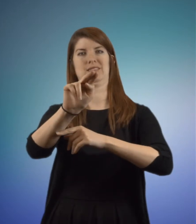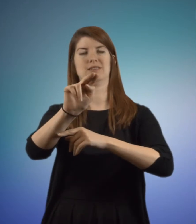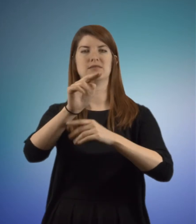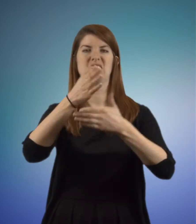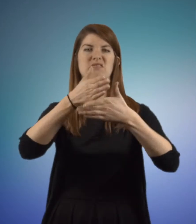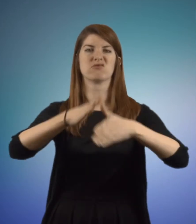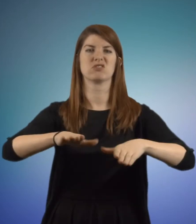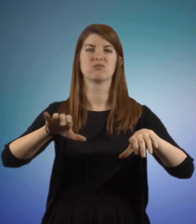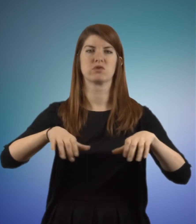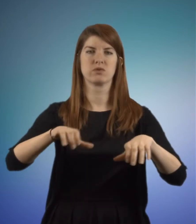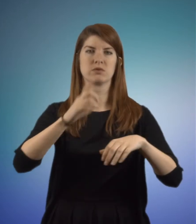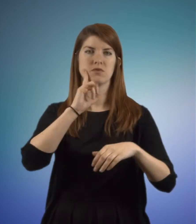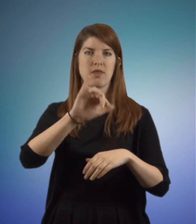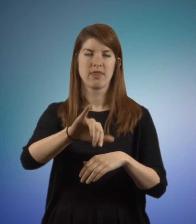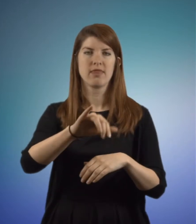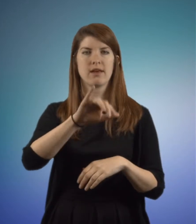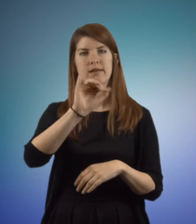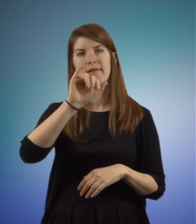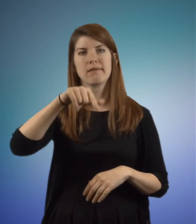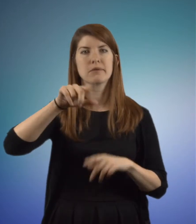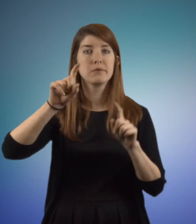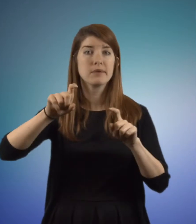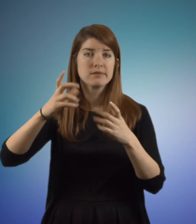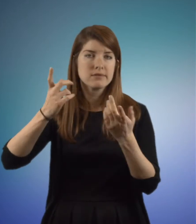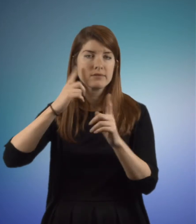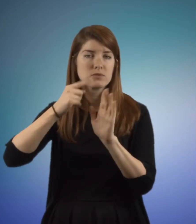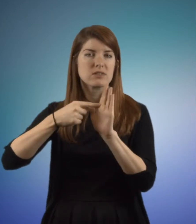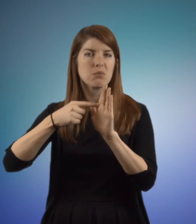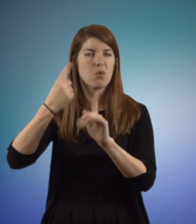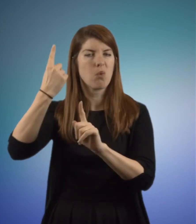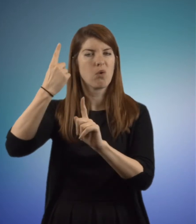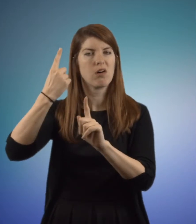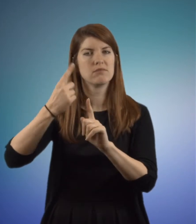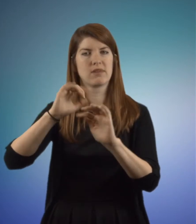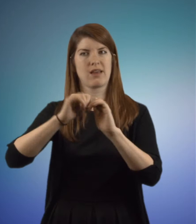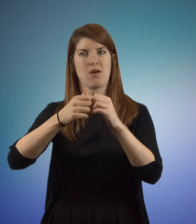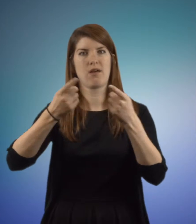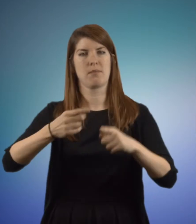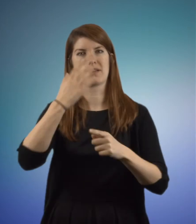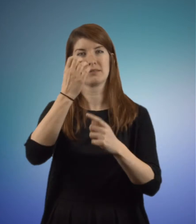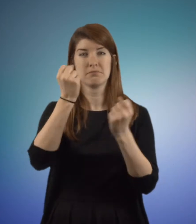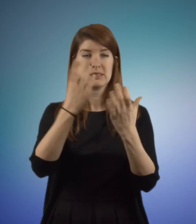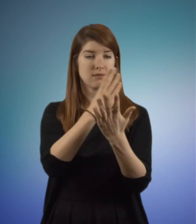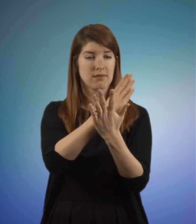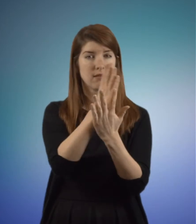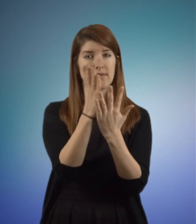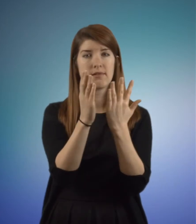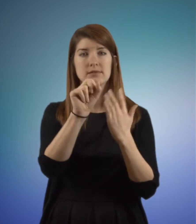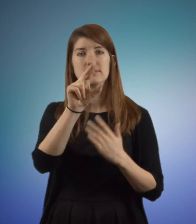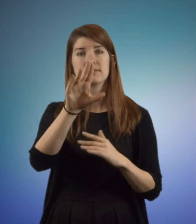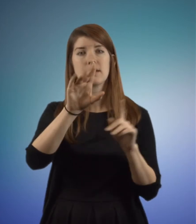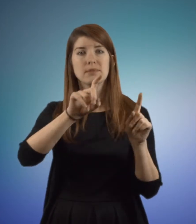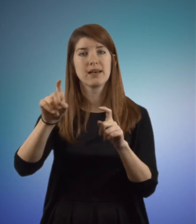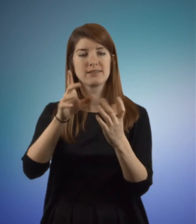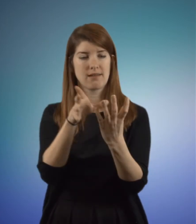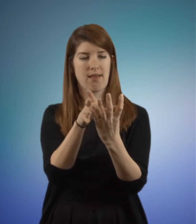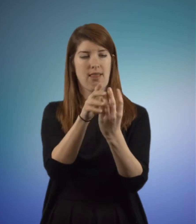For that, IQ testing is one example of how that happens. Because there's many subtests that are then averaged to give you a mean